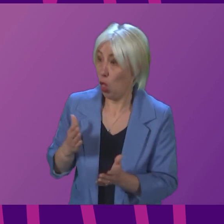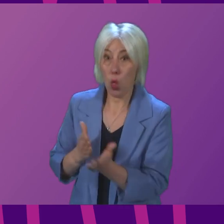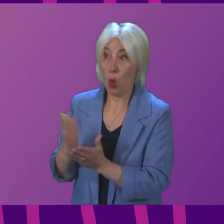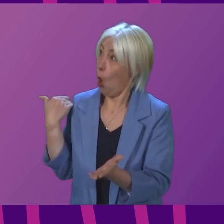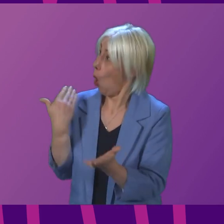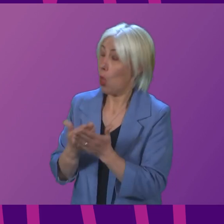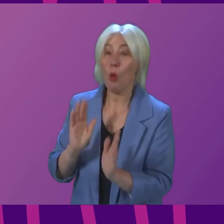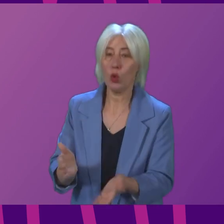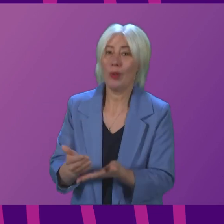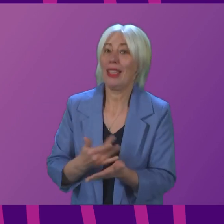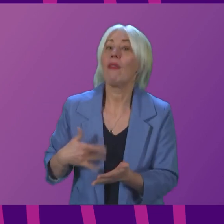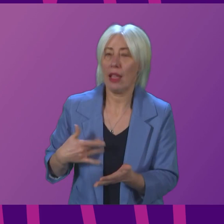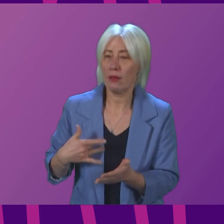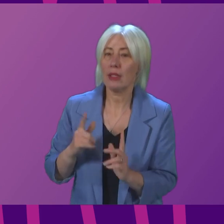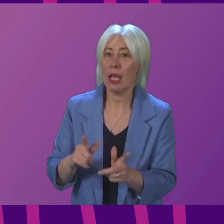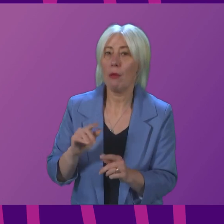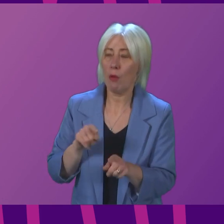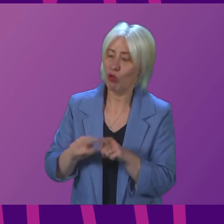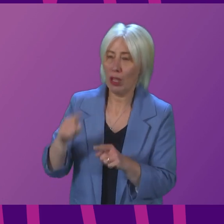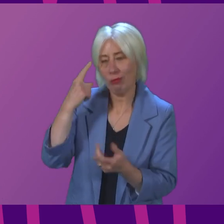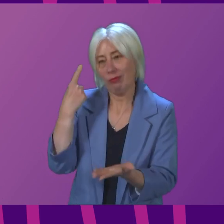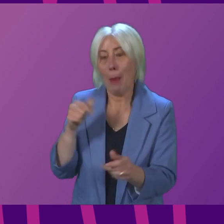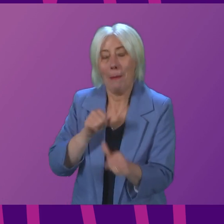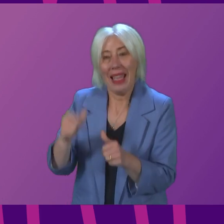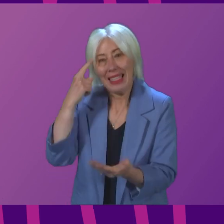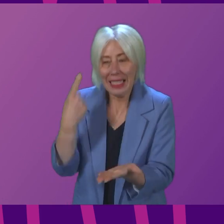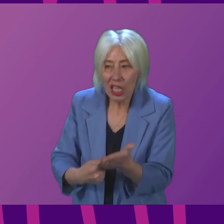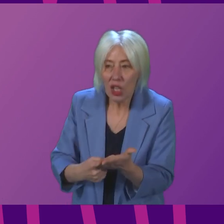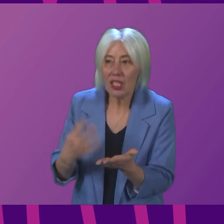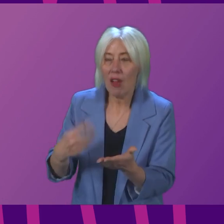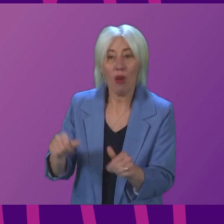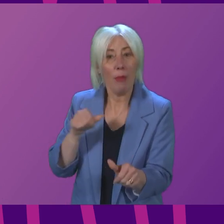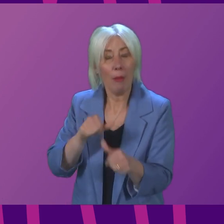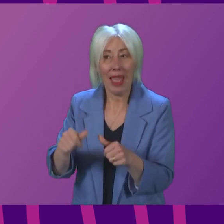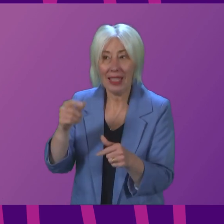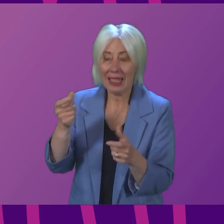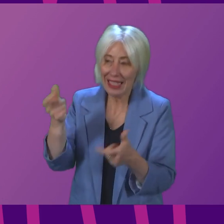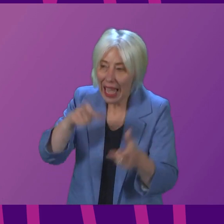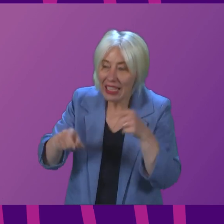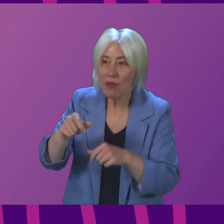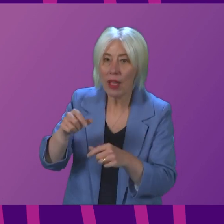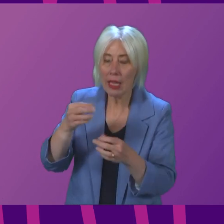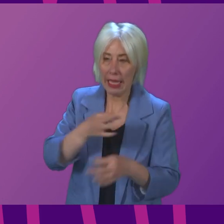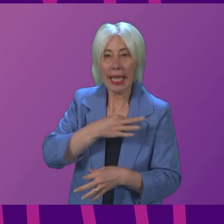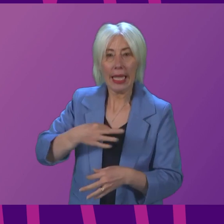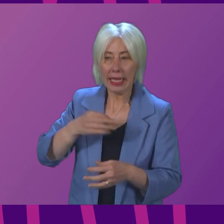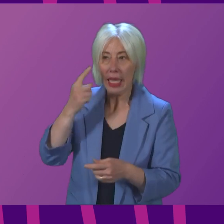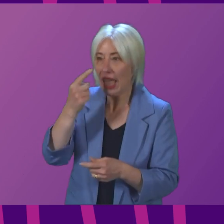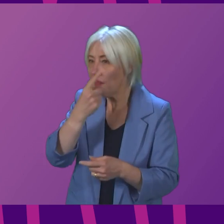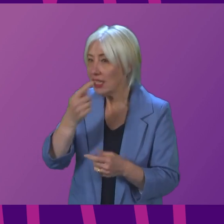and we have sought to make the best decisions on the basis of the best scientific and clinical evidence we have at any given time.